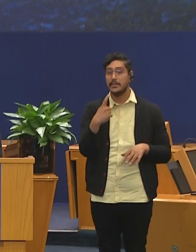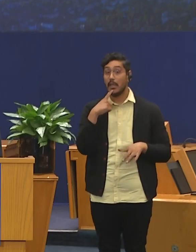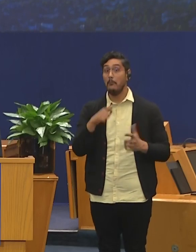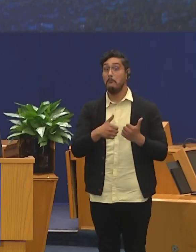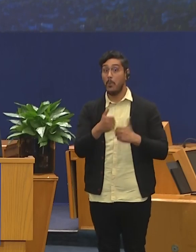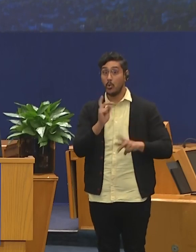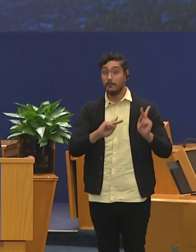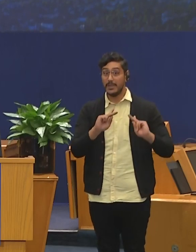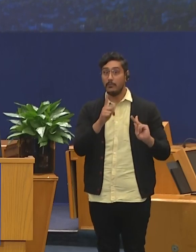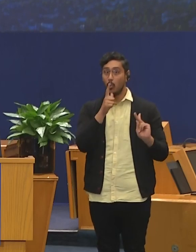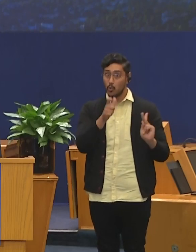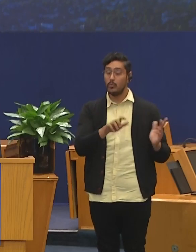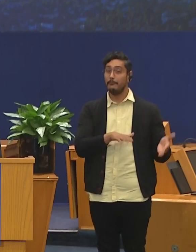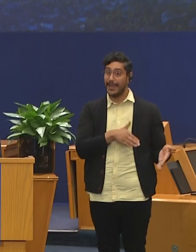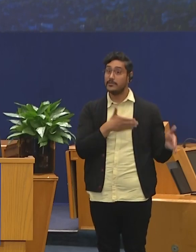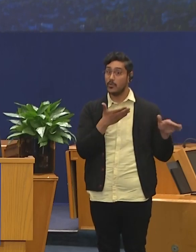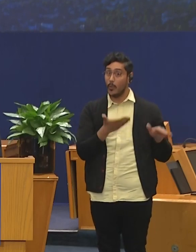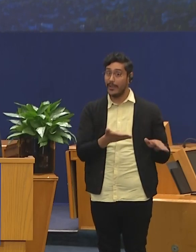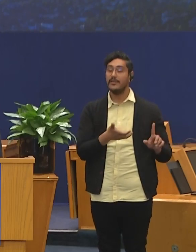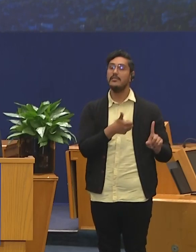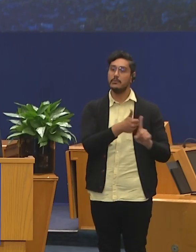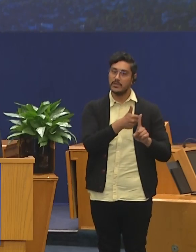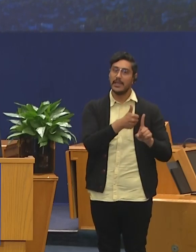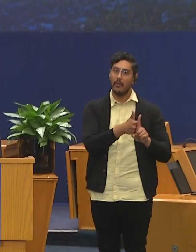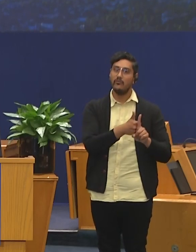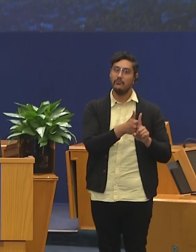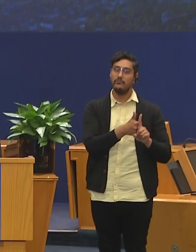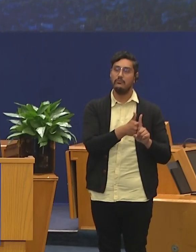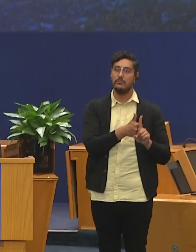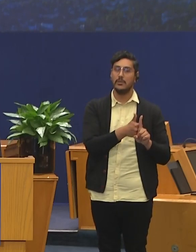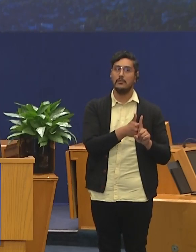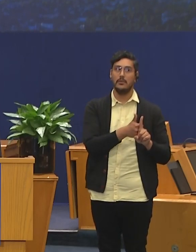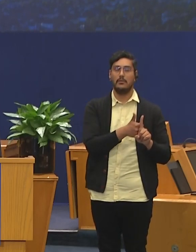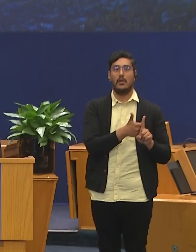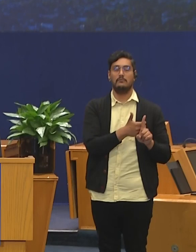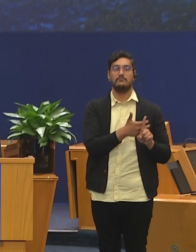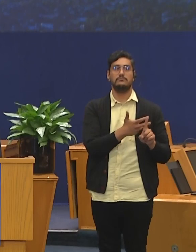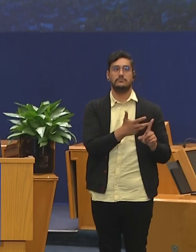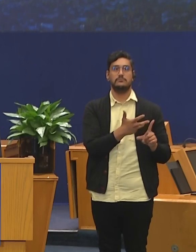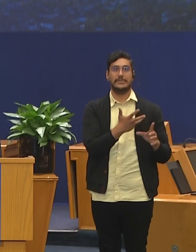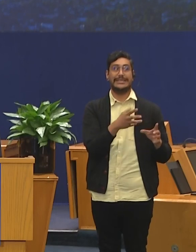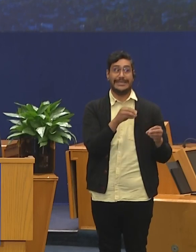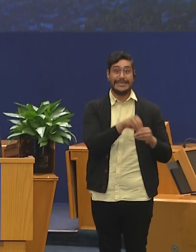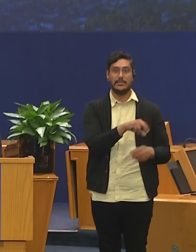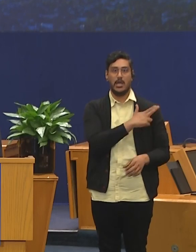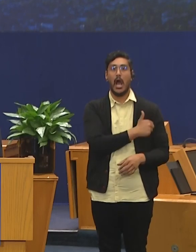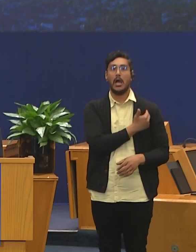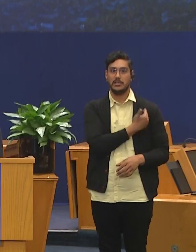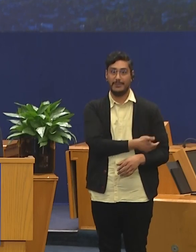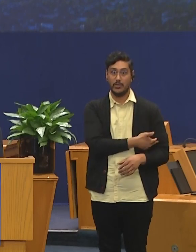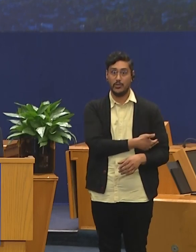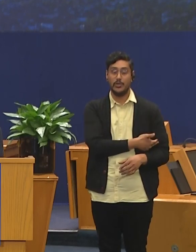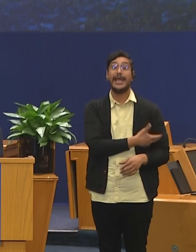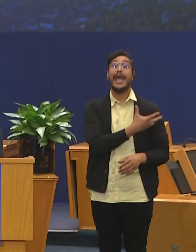I WILL SAY THAT THE MAJORITY OF PEOPLE WHO DID PASS AWAY WERE IN FACT IN -- WERE HOSPITALIZED AT